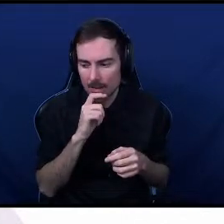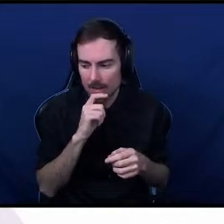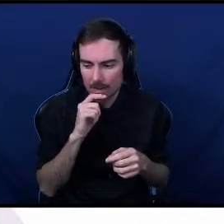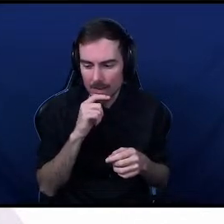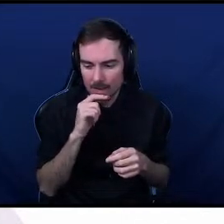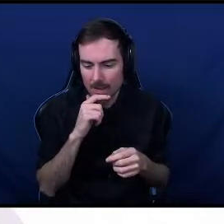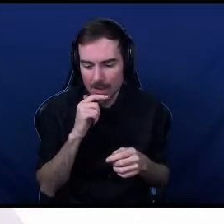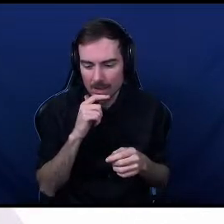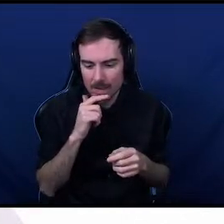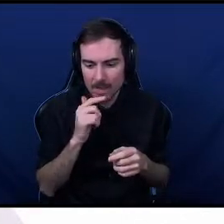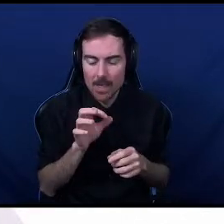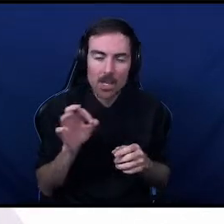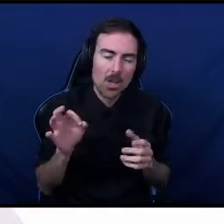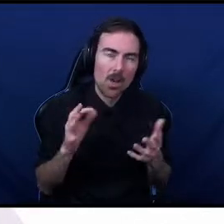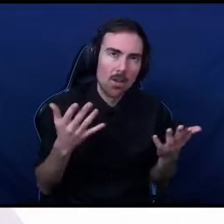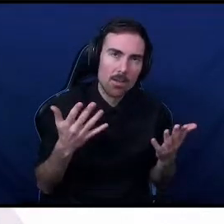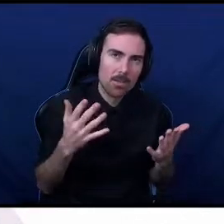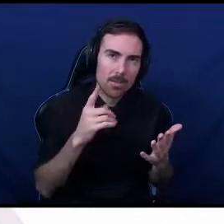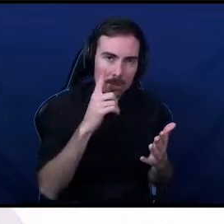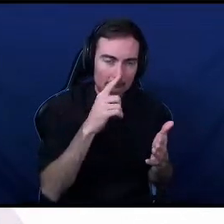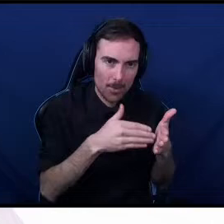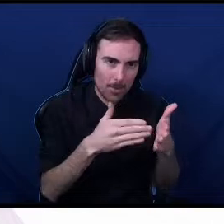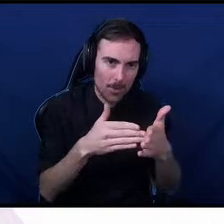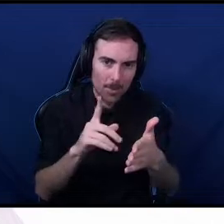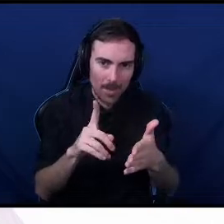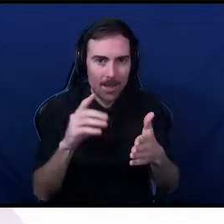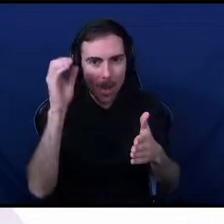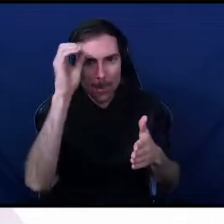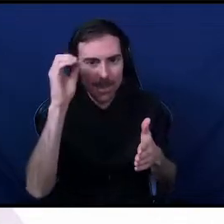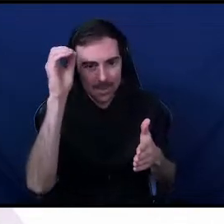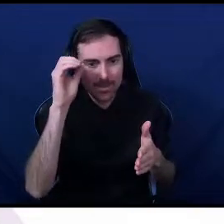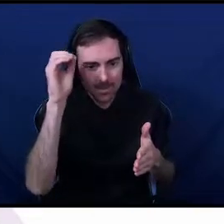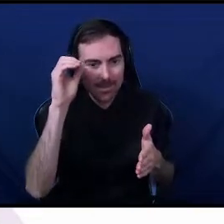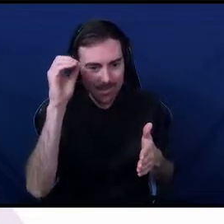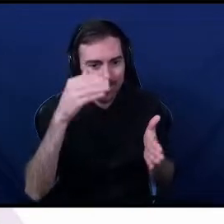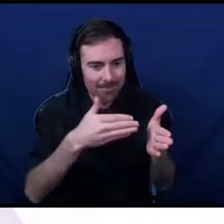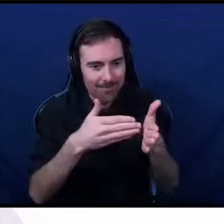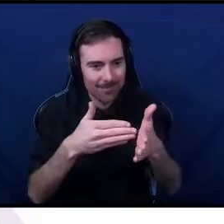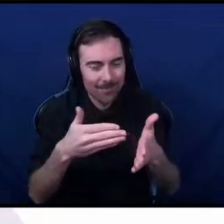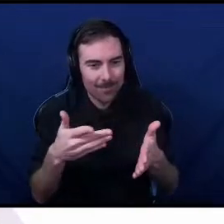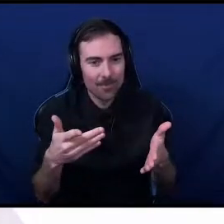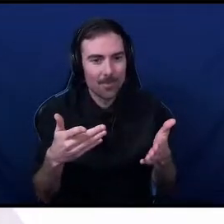not coming up against people but coming up against I suppose opinions that it was a thing that we will we'll add that